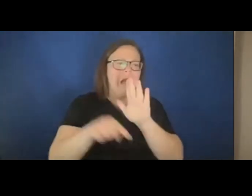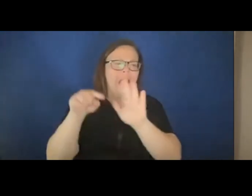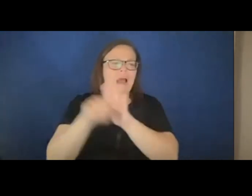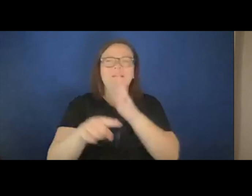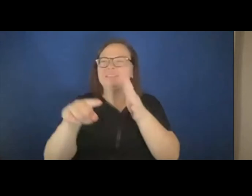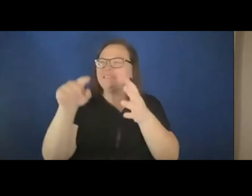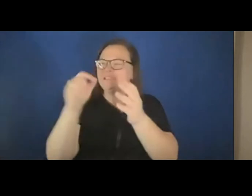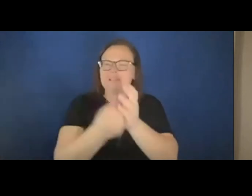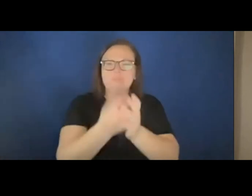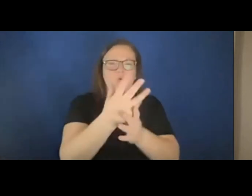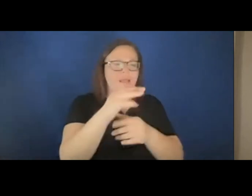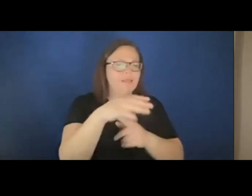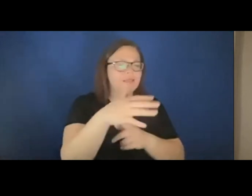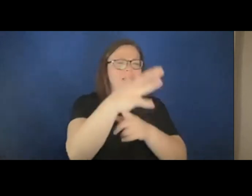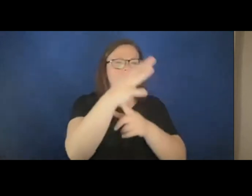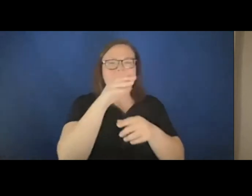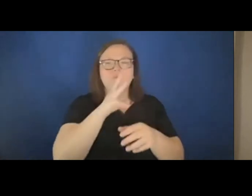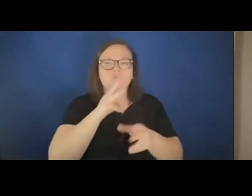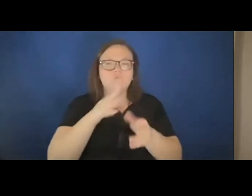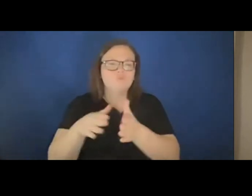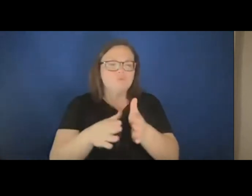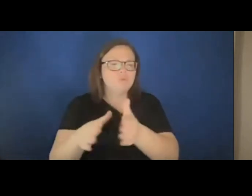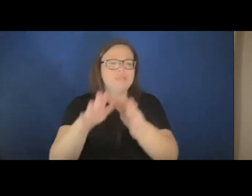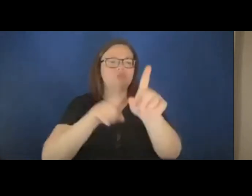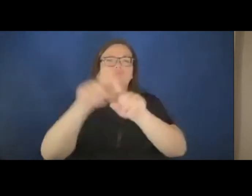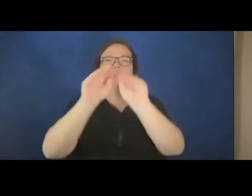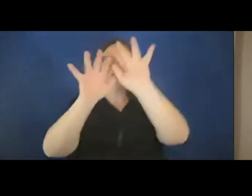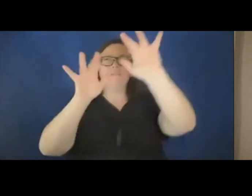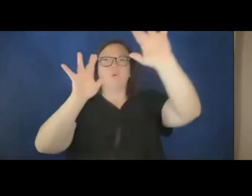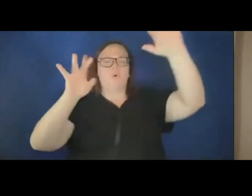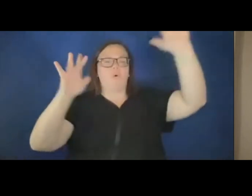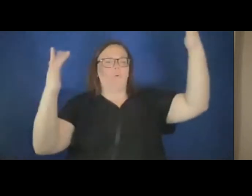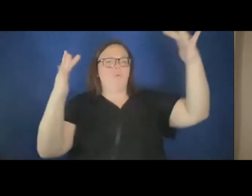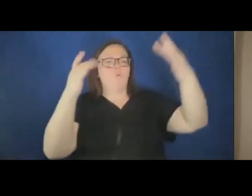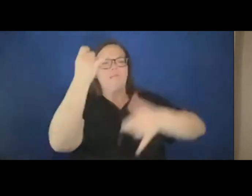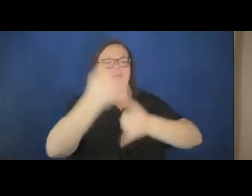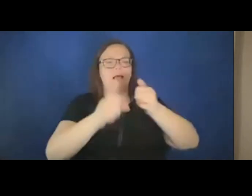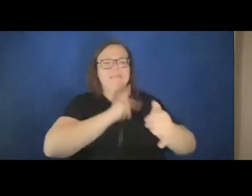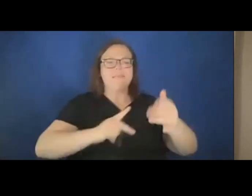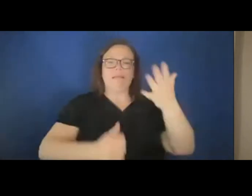of creeks the stars showed fully the last king of the Mountain gave battle and got killed.